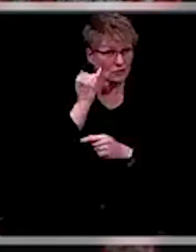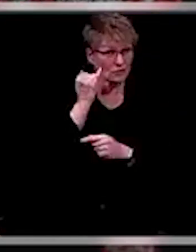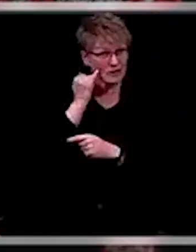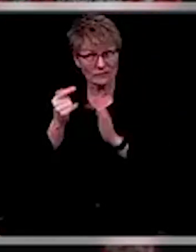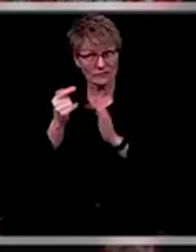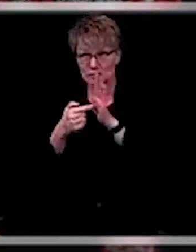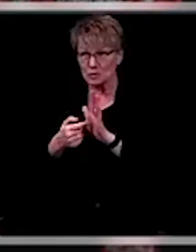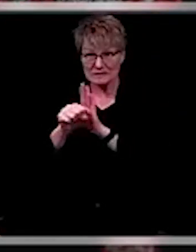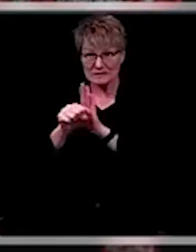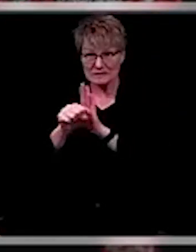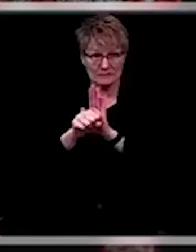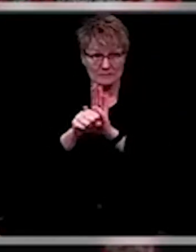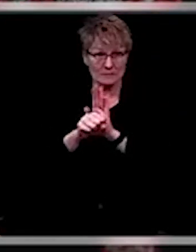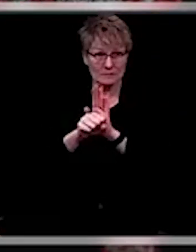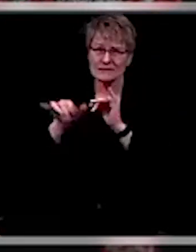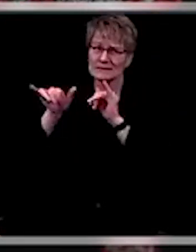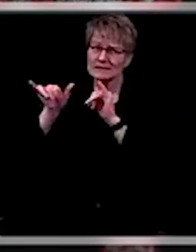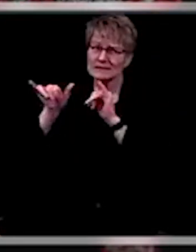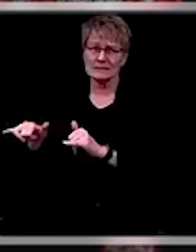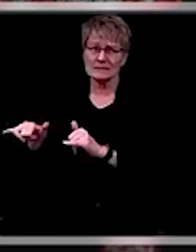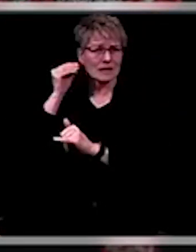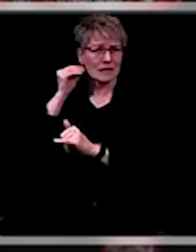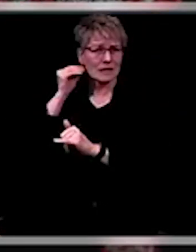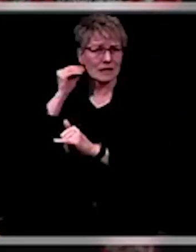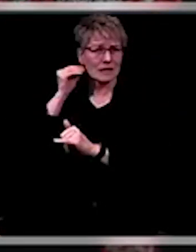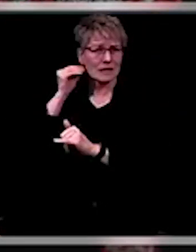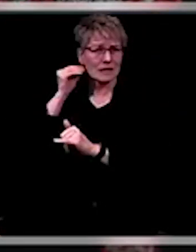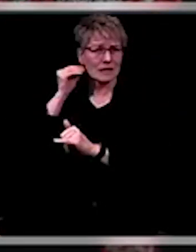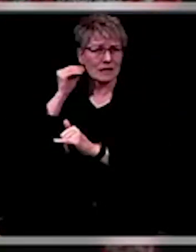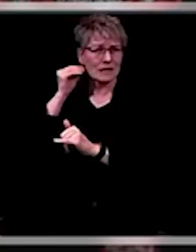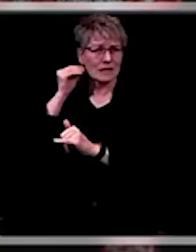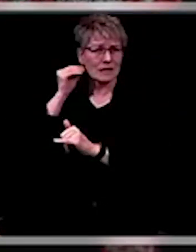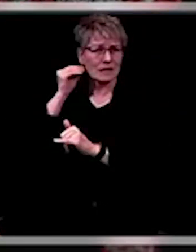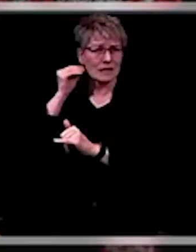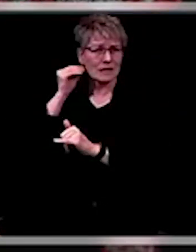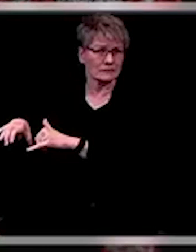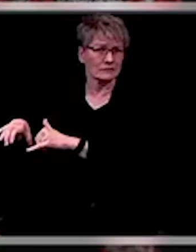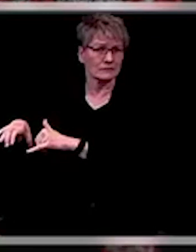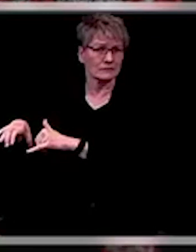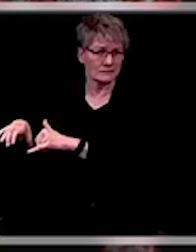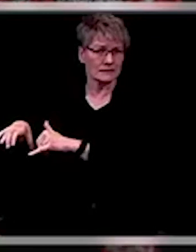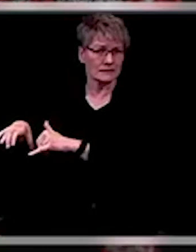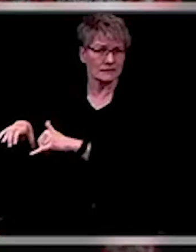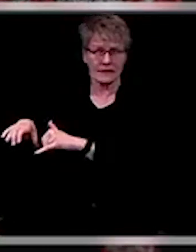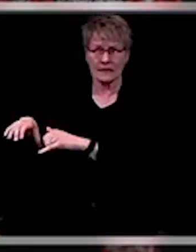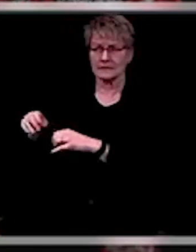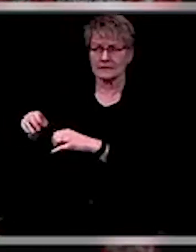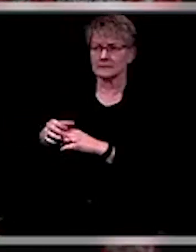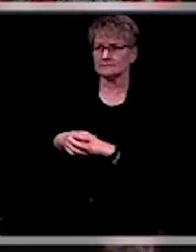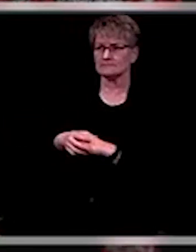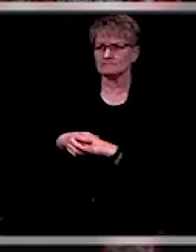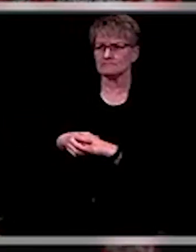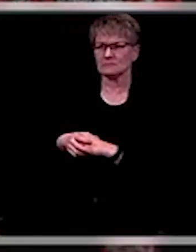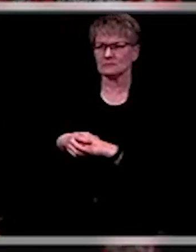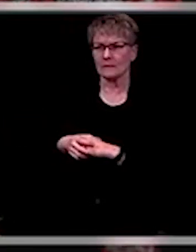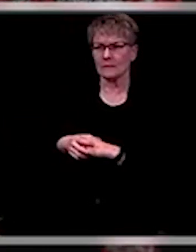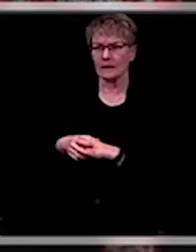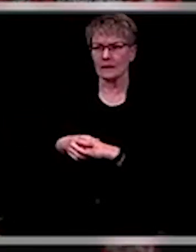close contact with as far as two days before your symptoms started. There's instructions on